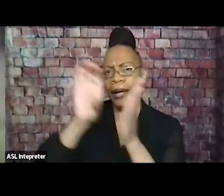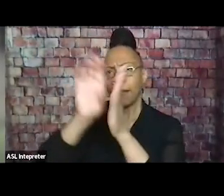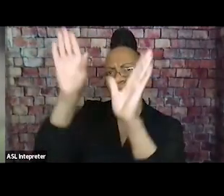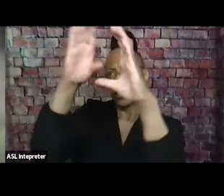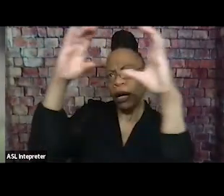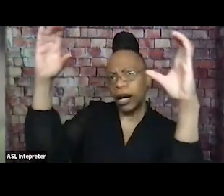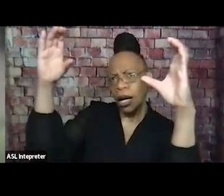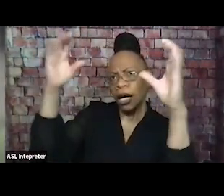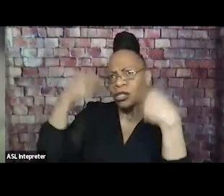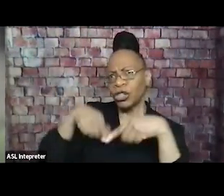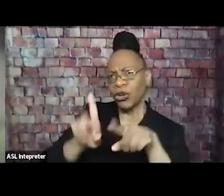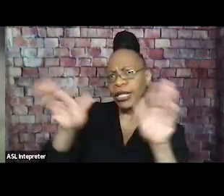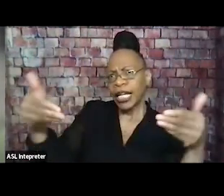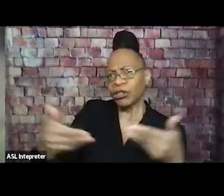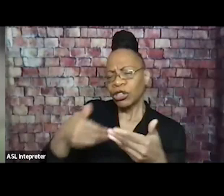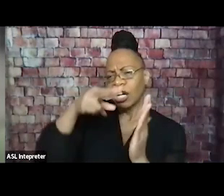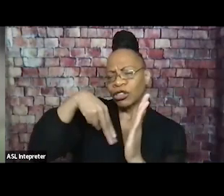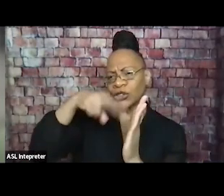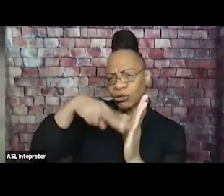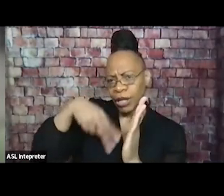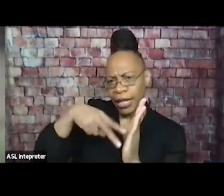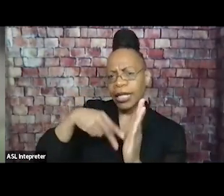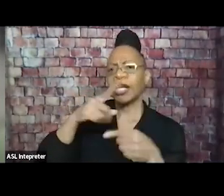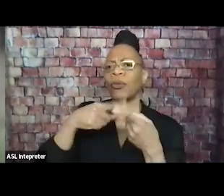about when they were experiencing some delusional thoughts.